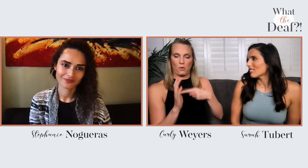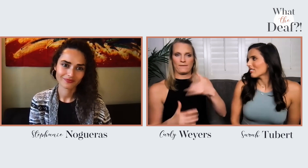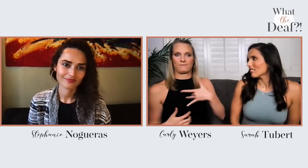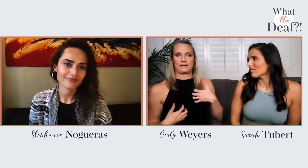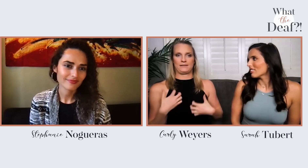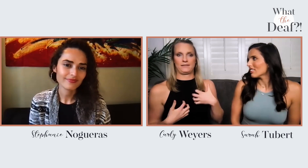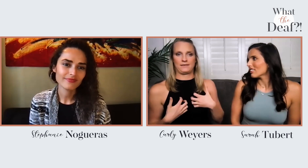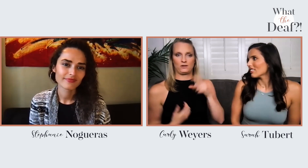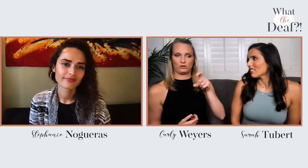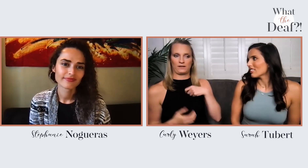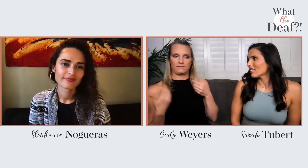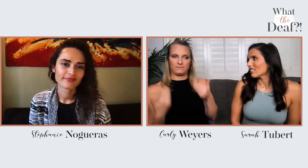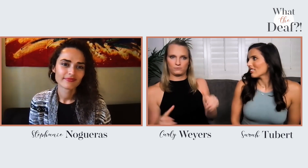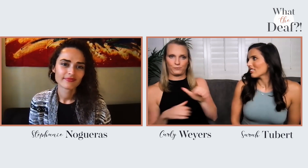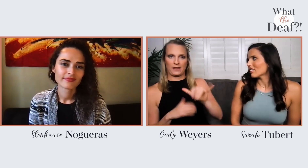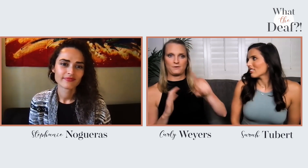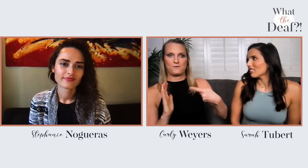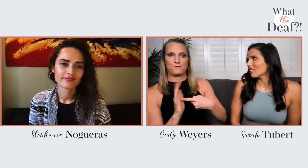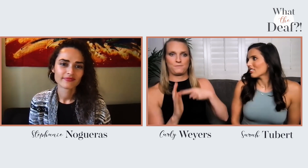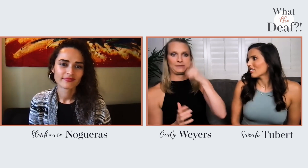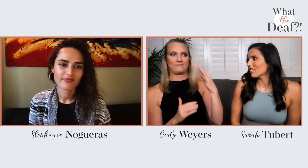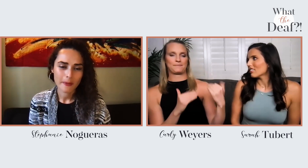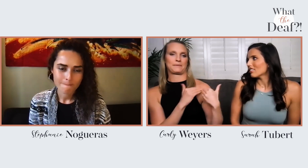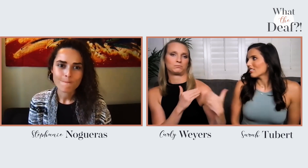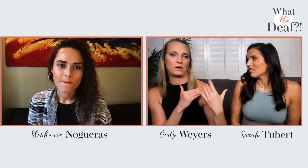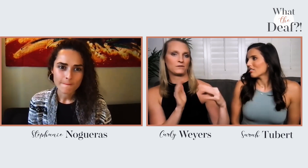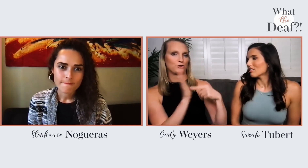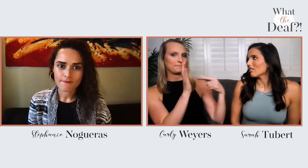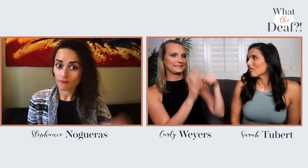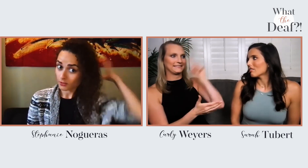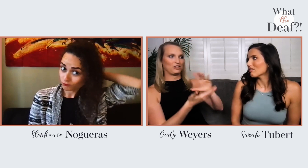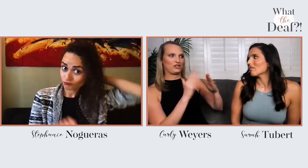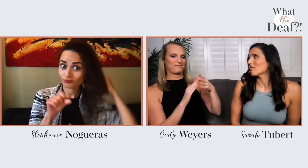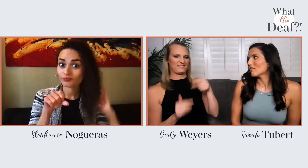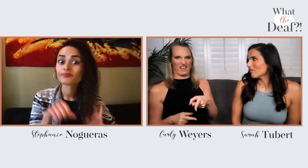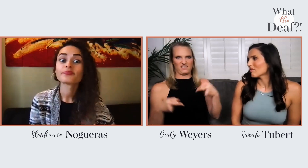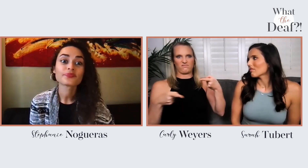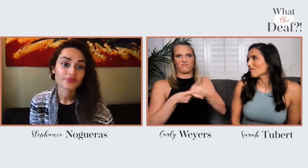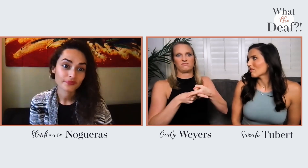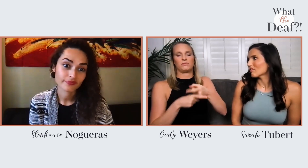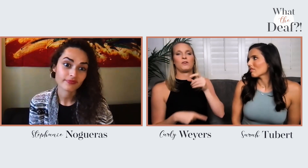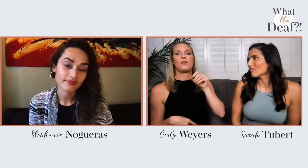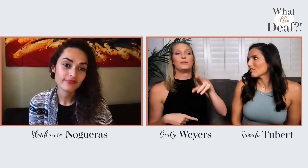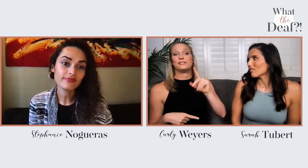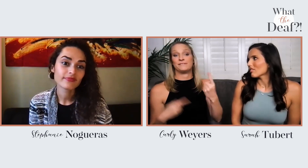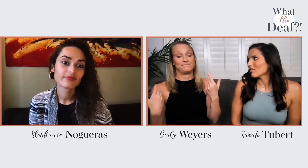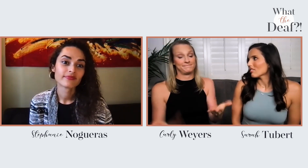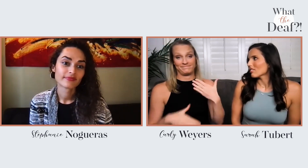you felt hesitant about taking it on because of the responsibility of representing the Deaf community and how that role is conflicting,